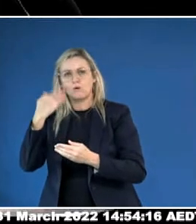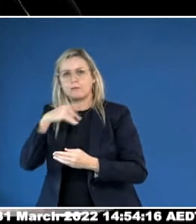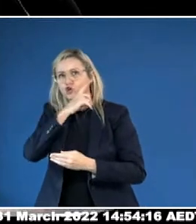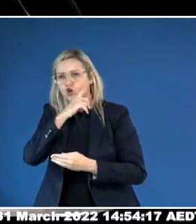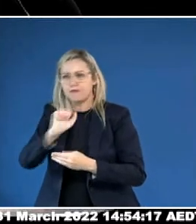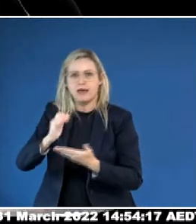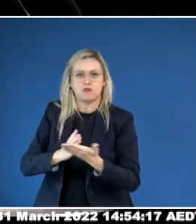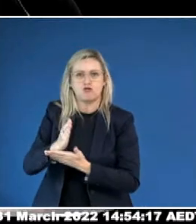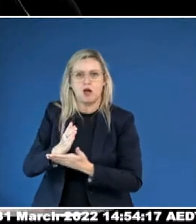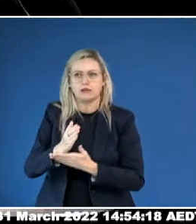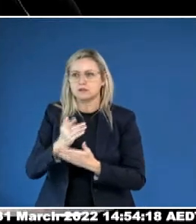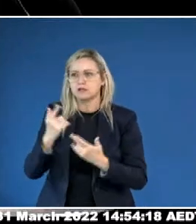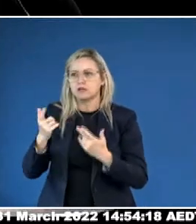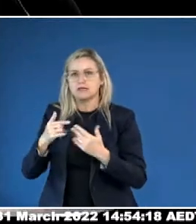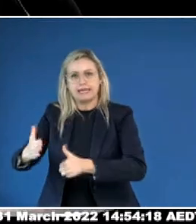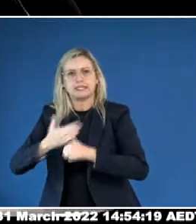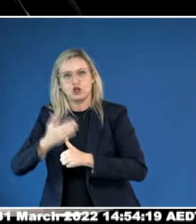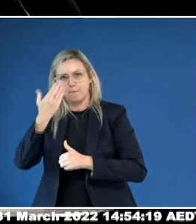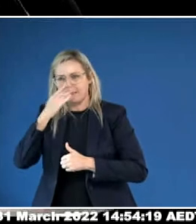It mandates grants programs.